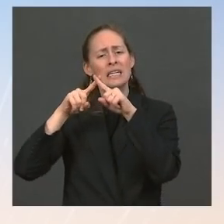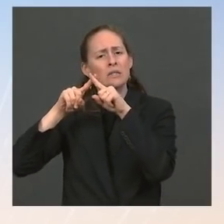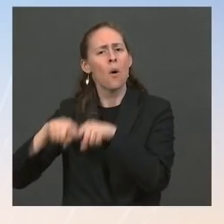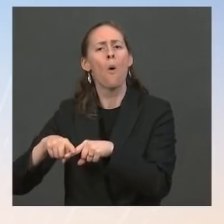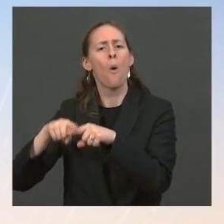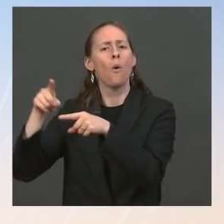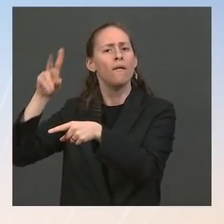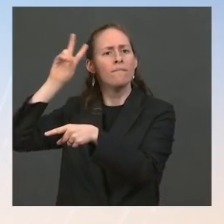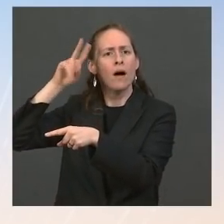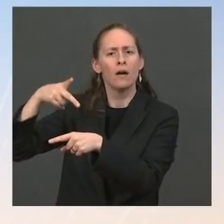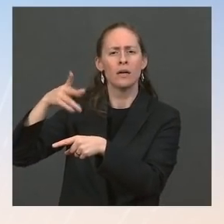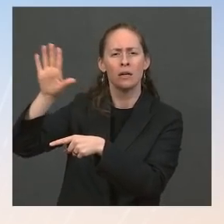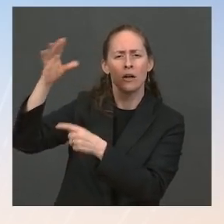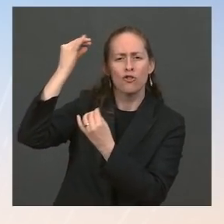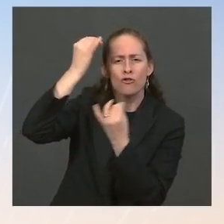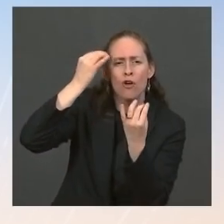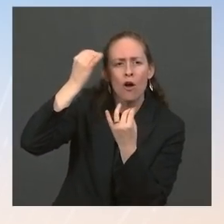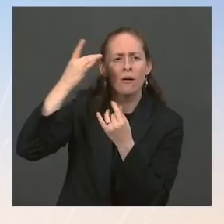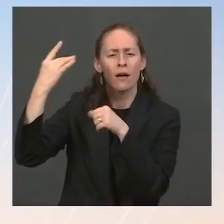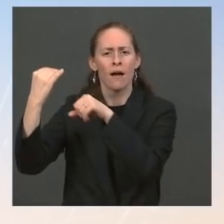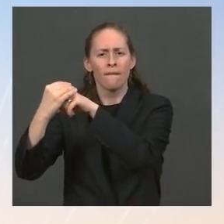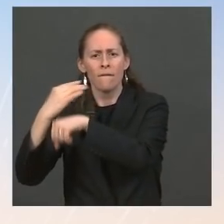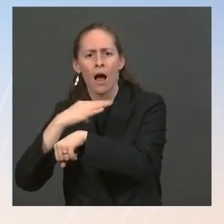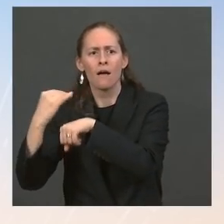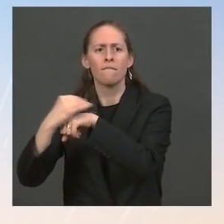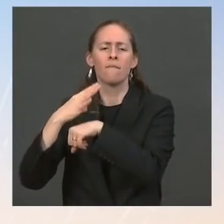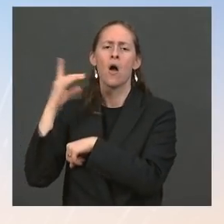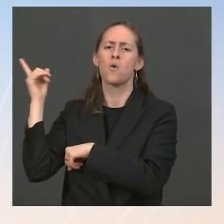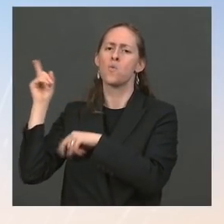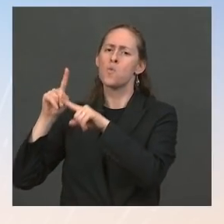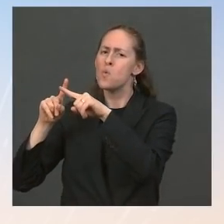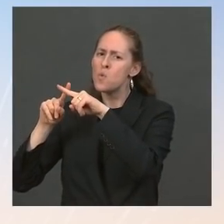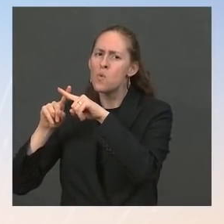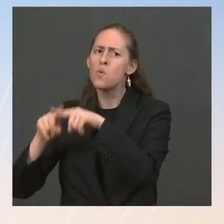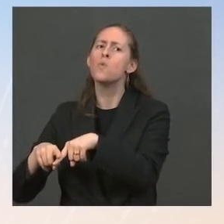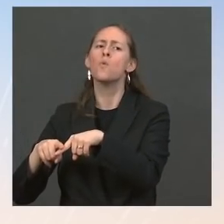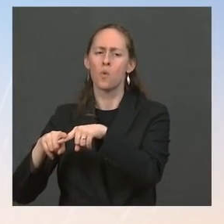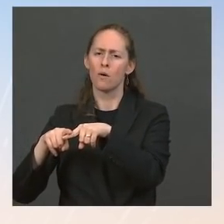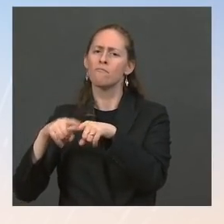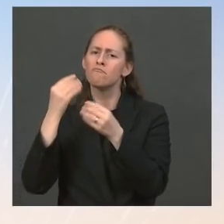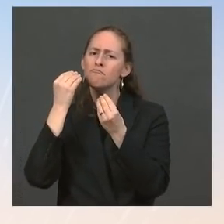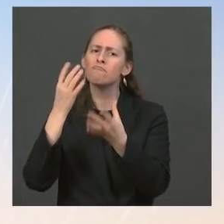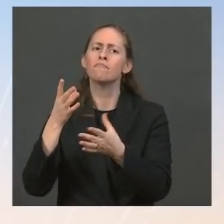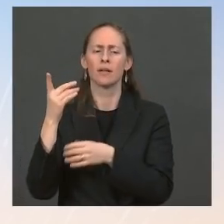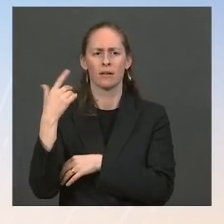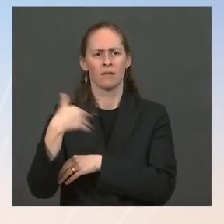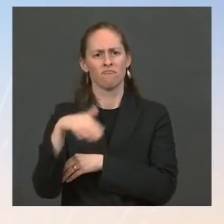She's somebody who is not only taking on issues that are challenging.